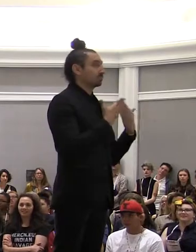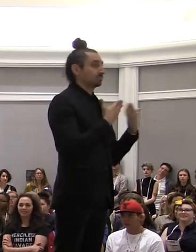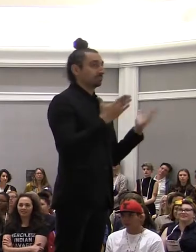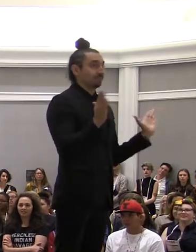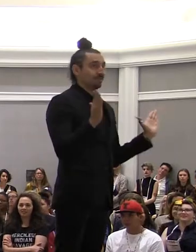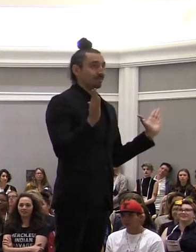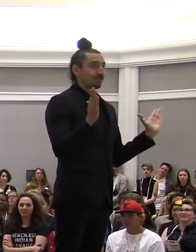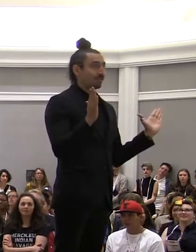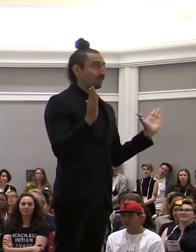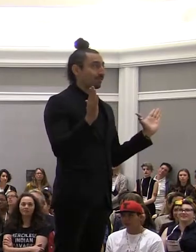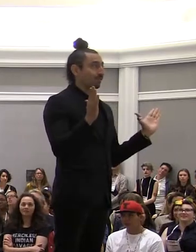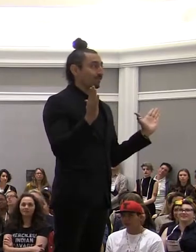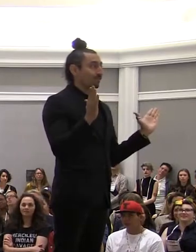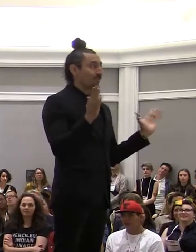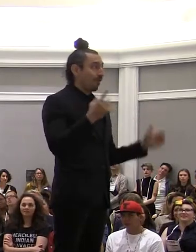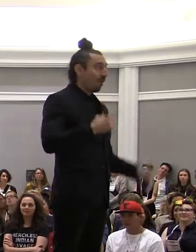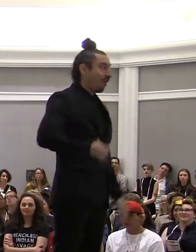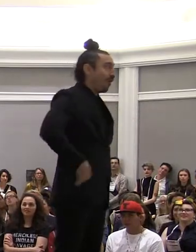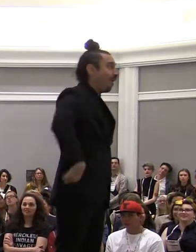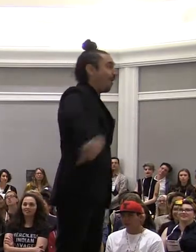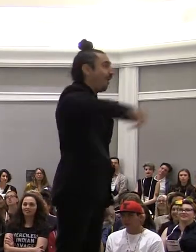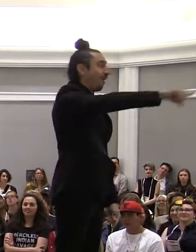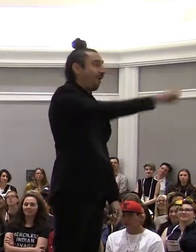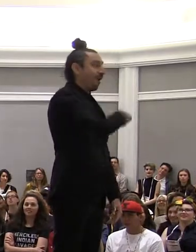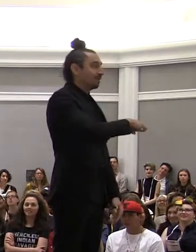So this is me dropping some knowledge here in two points